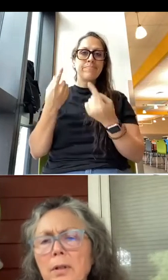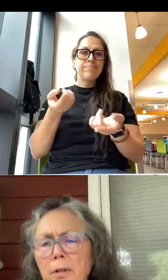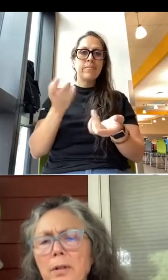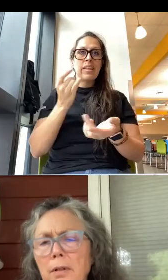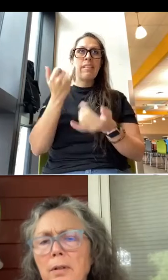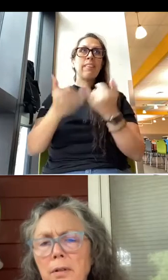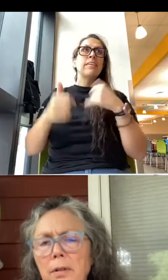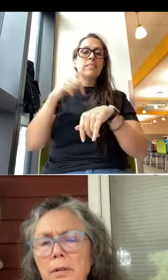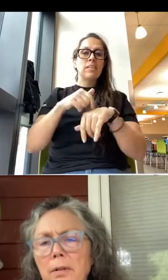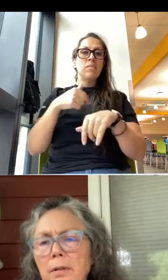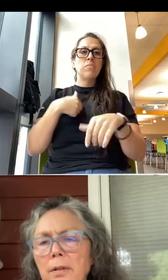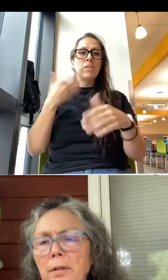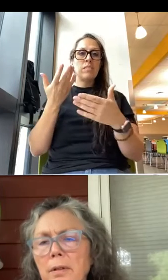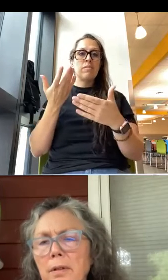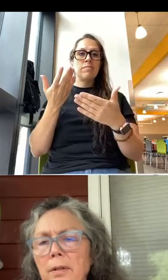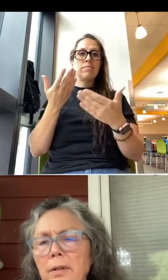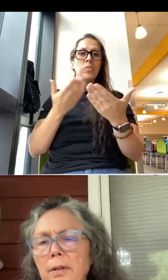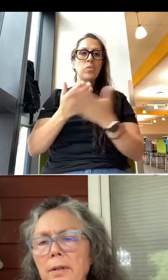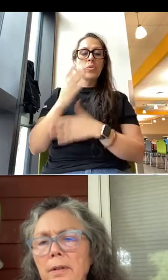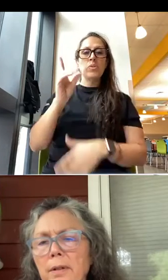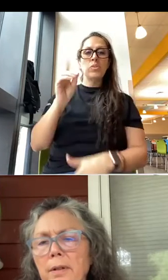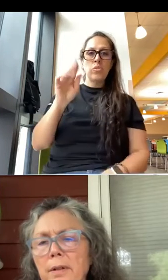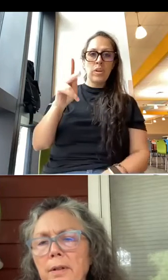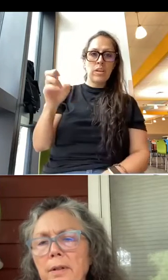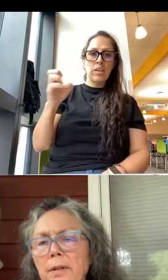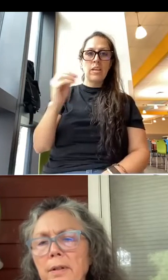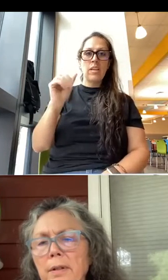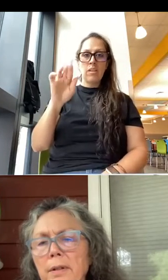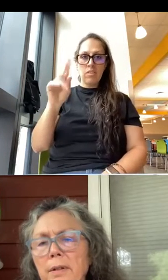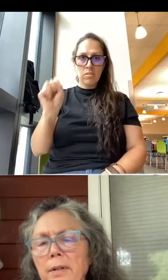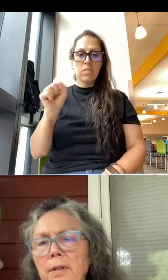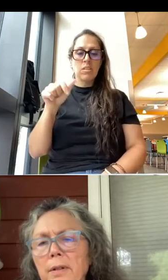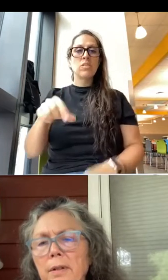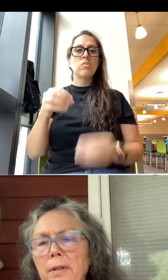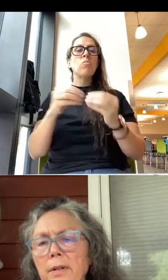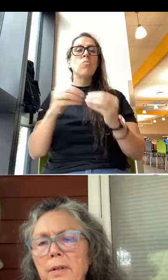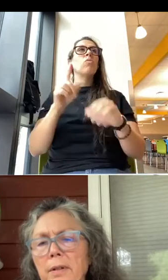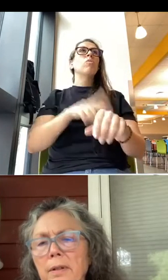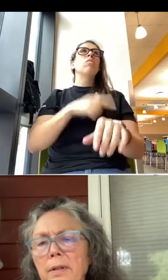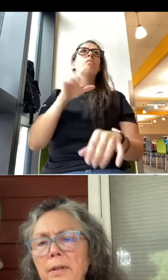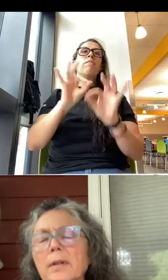we came through, um, Jacob Arts, you know, so this was more long-form, you know, everything's at Least 30 minutes long,